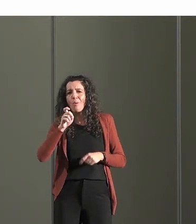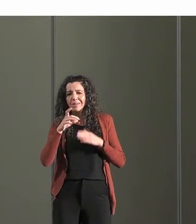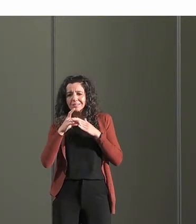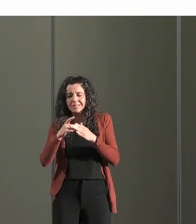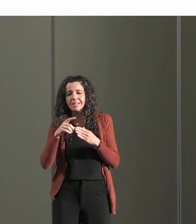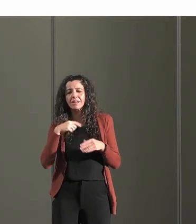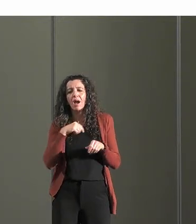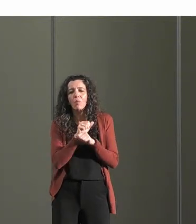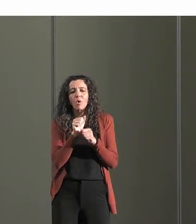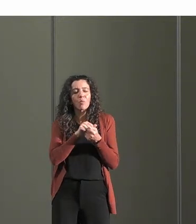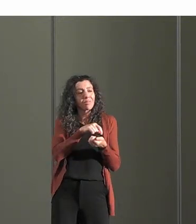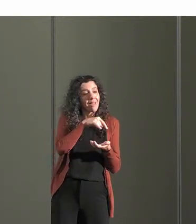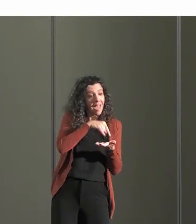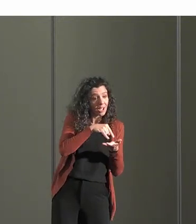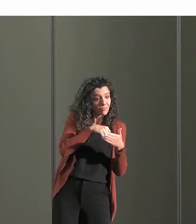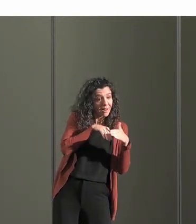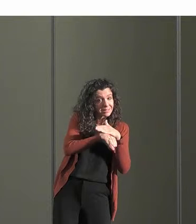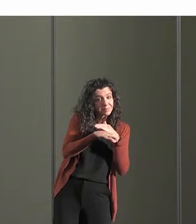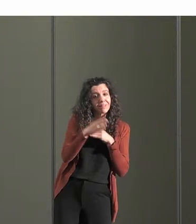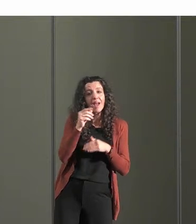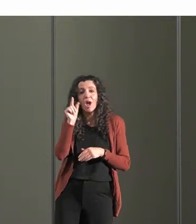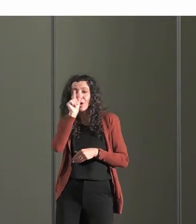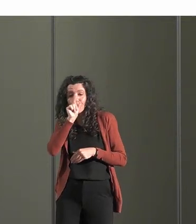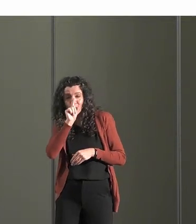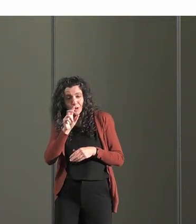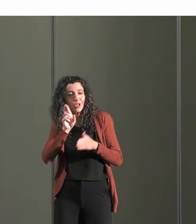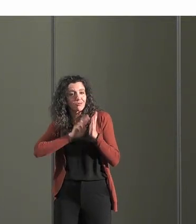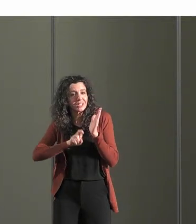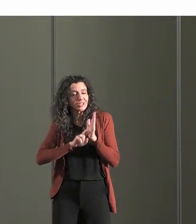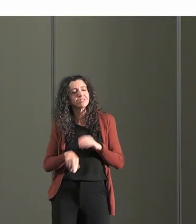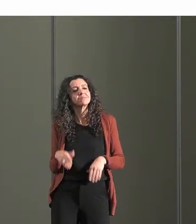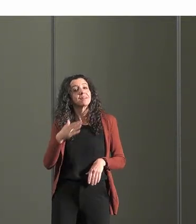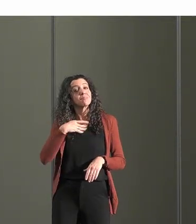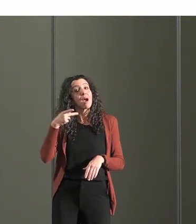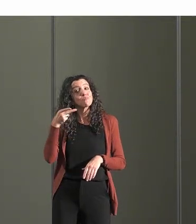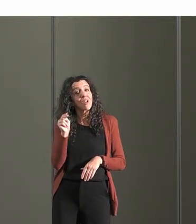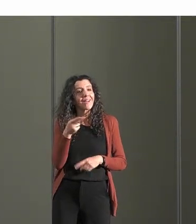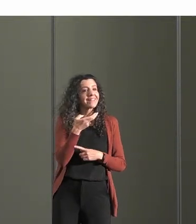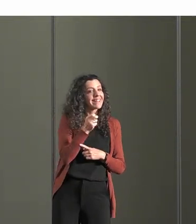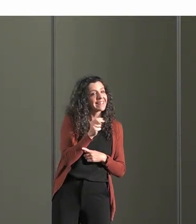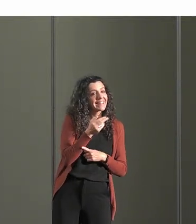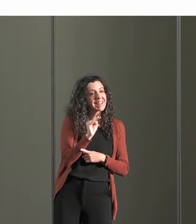and do our tech at Google I'm the UX lead and go across